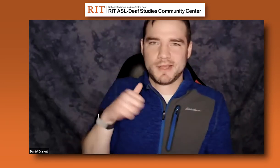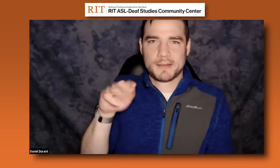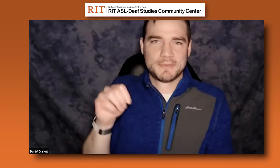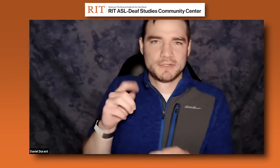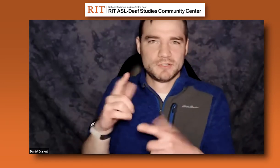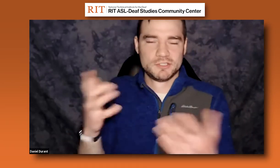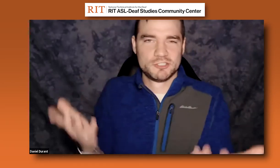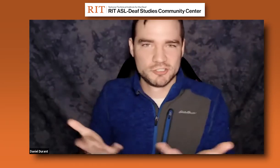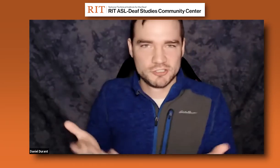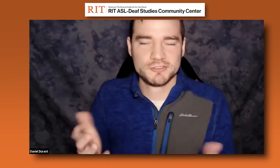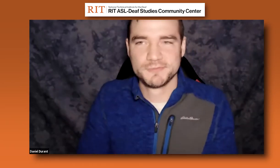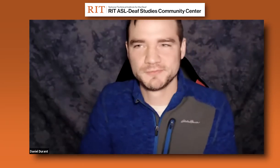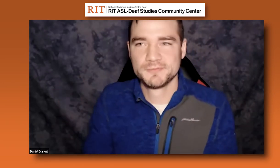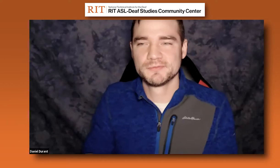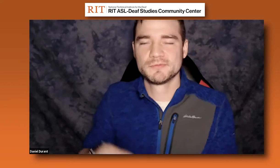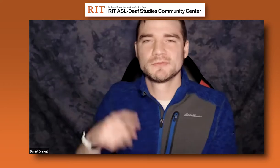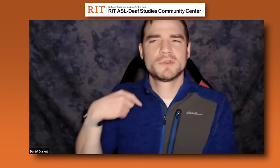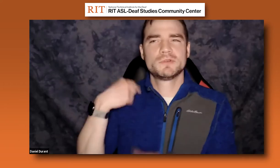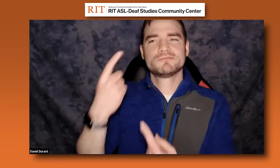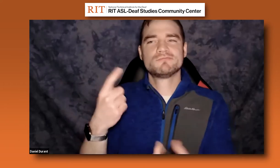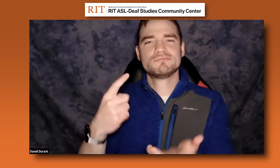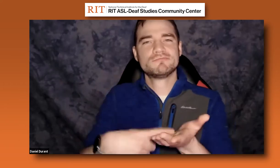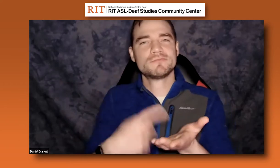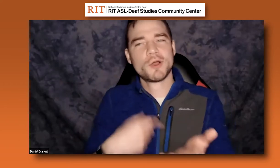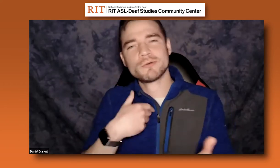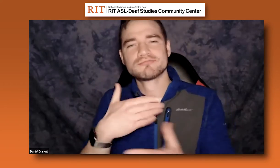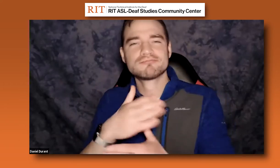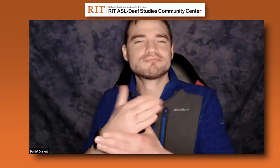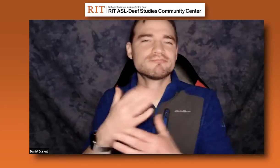to where I am here today is what I want to share.